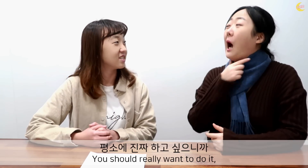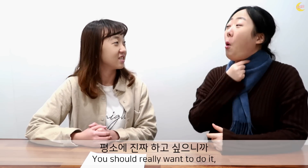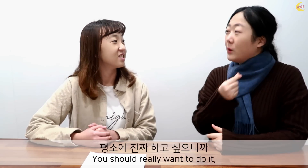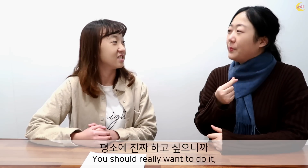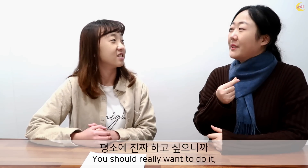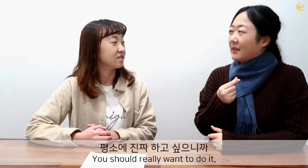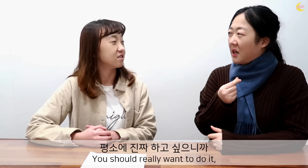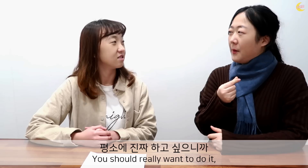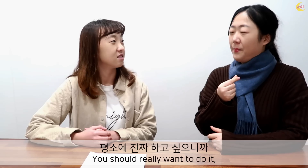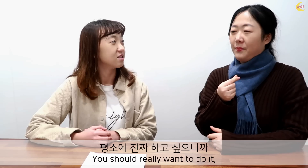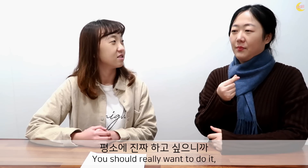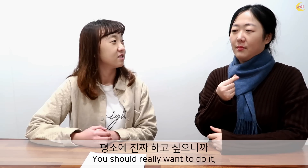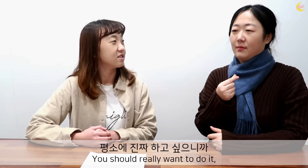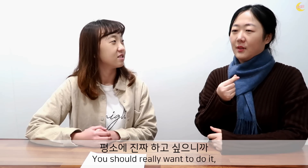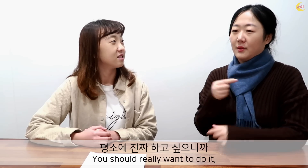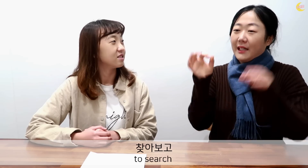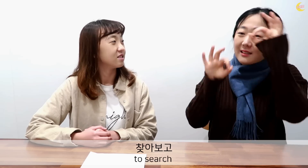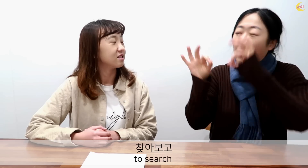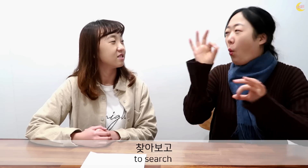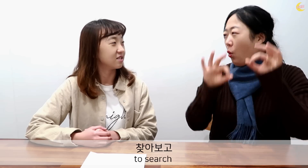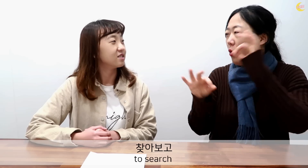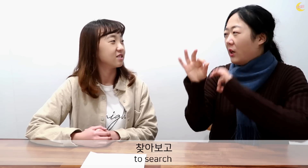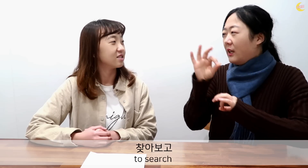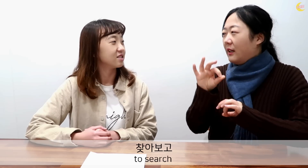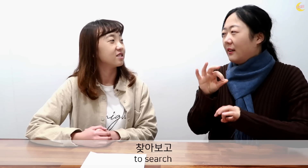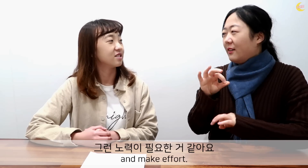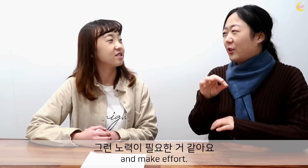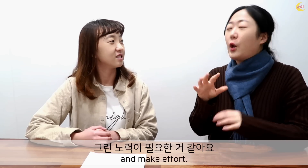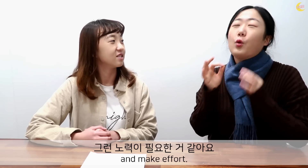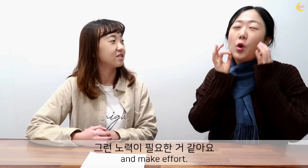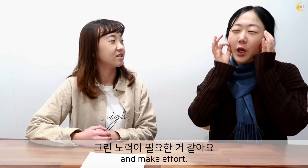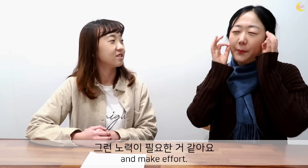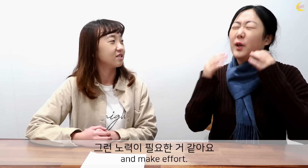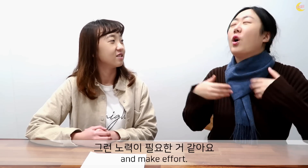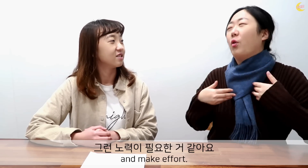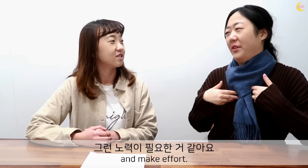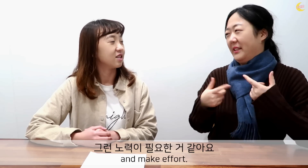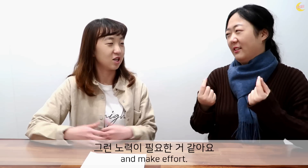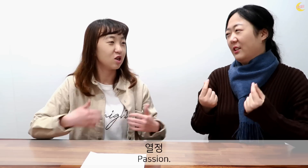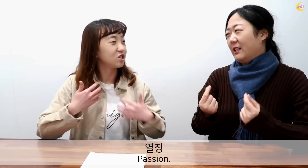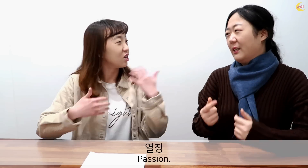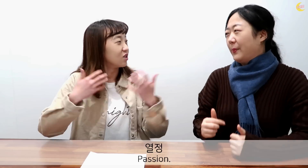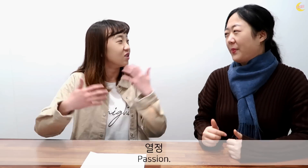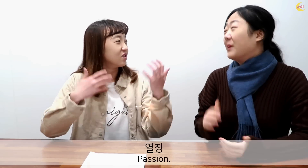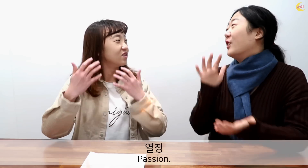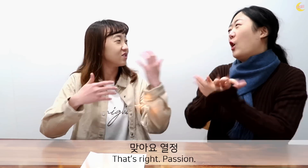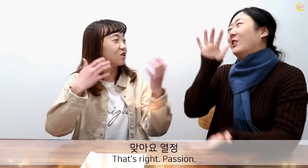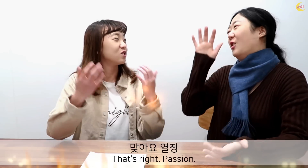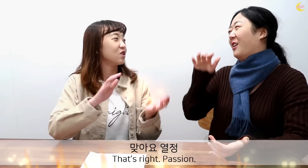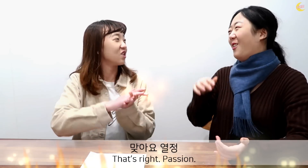You should really want to do it, to search and make effort. Passion.